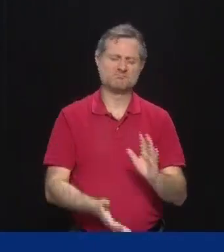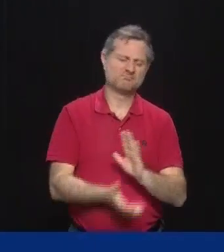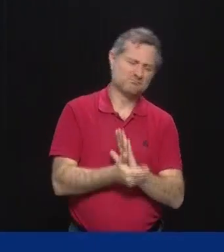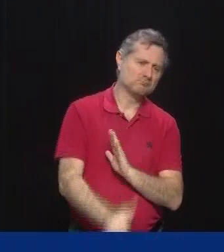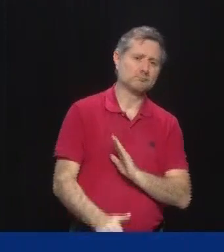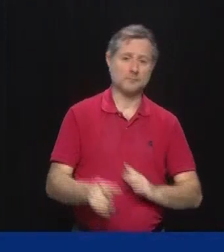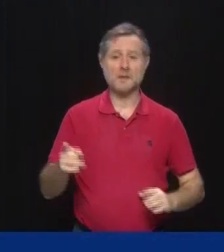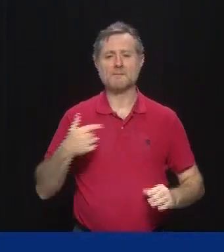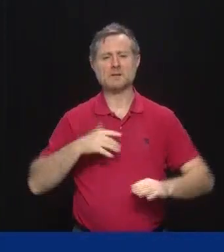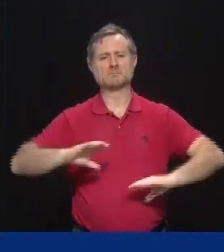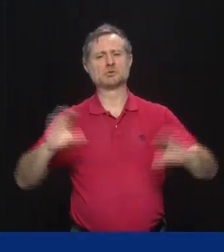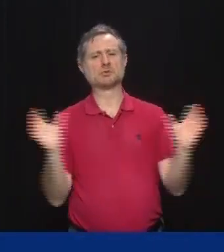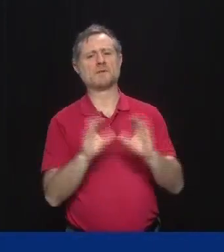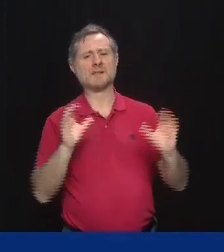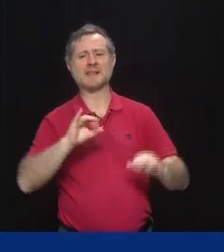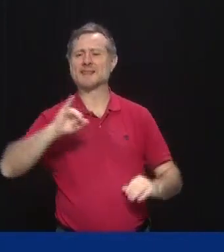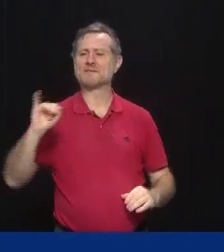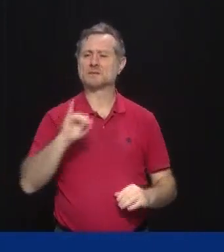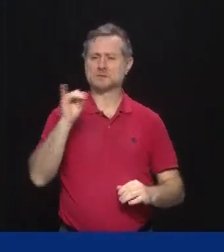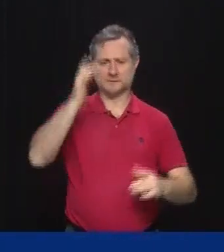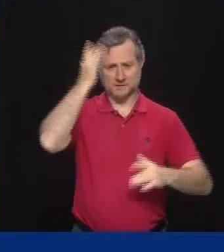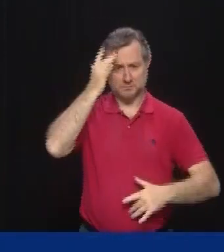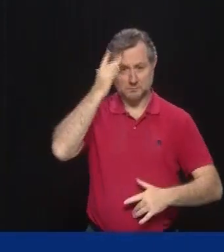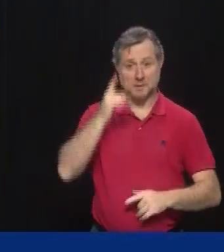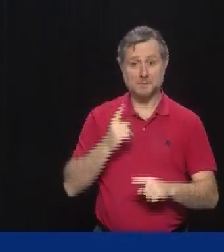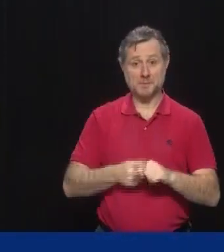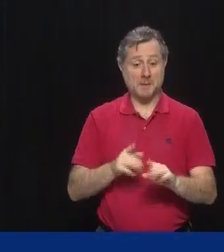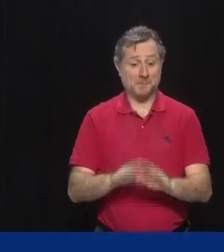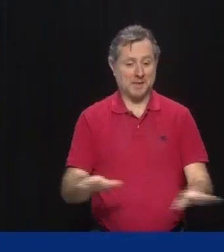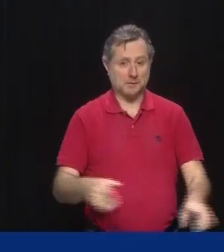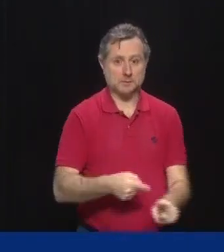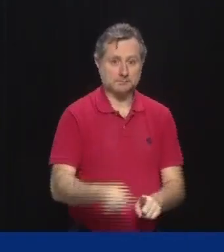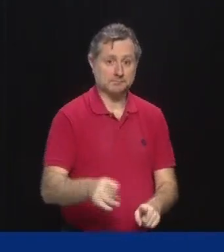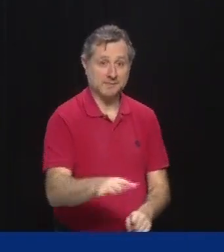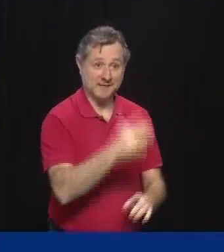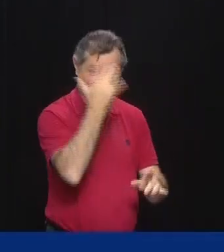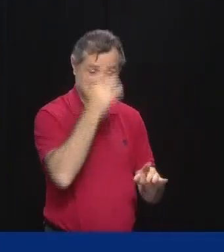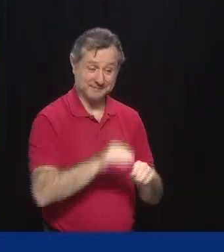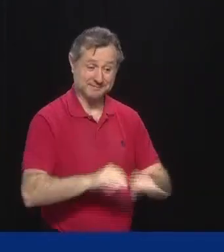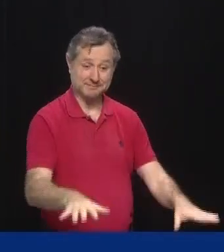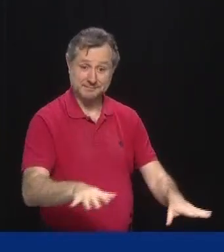TO VACCINATE CHILDREN AGES 5 TO SHE'S AN EXPERT. SHE'S CERTIFIED IN INFECTIOUS